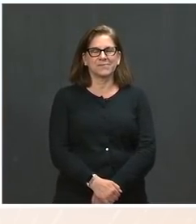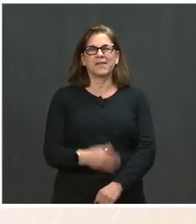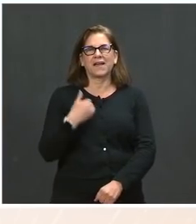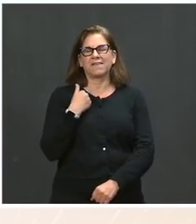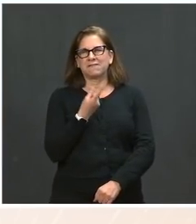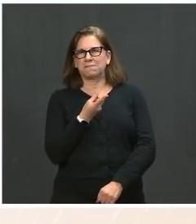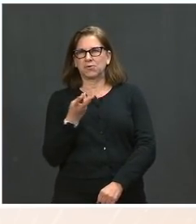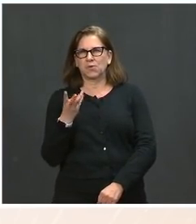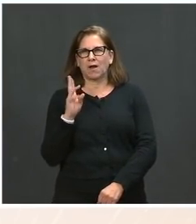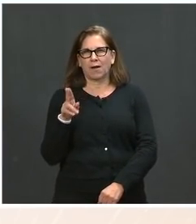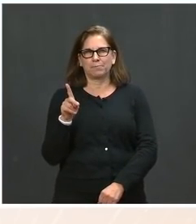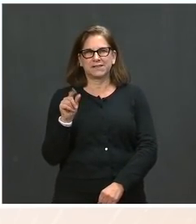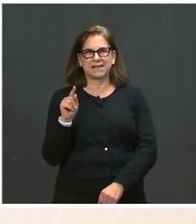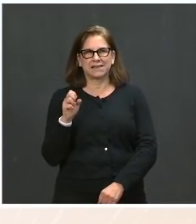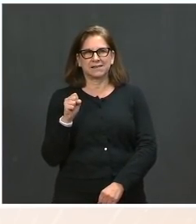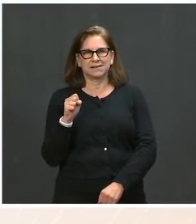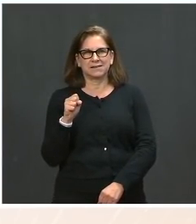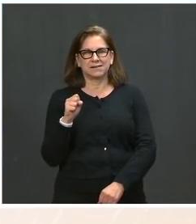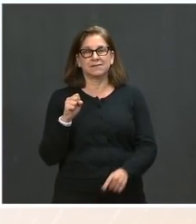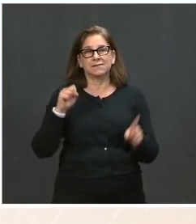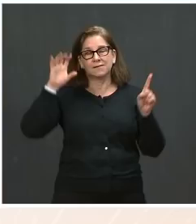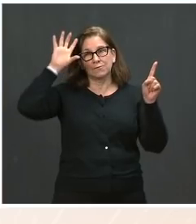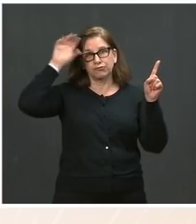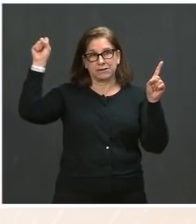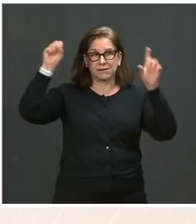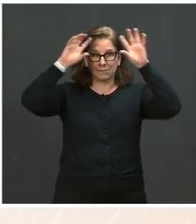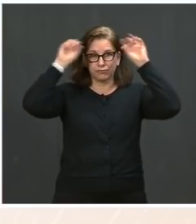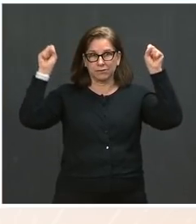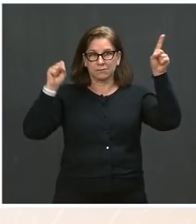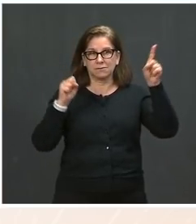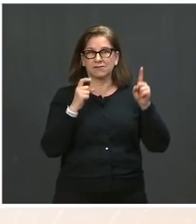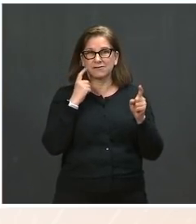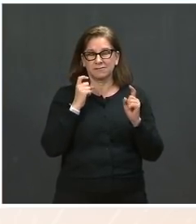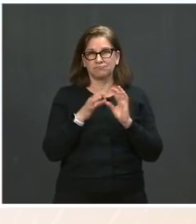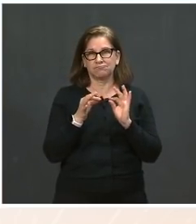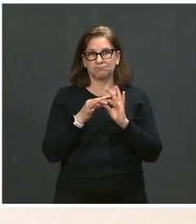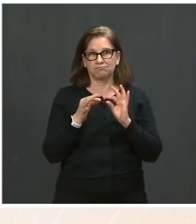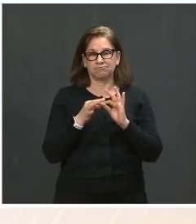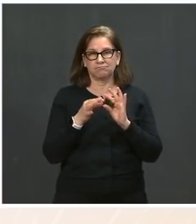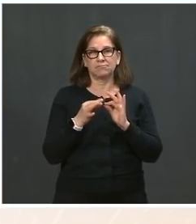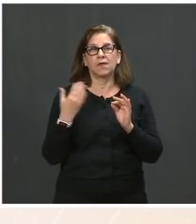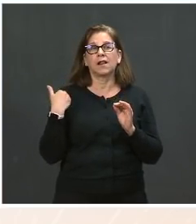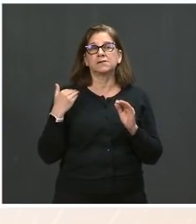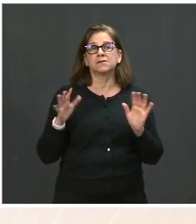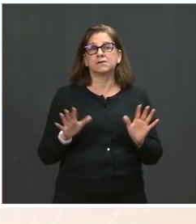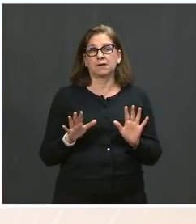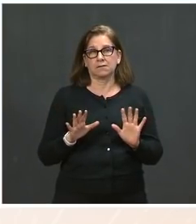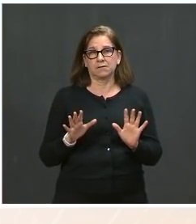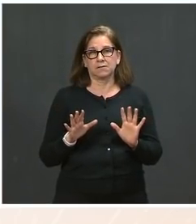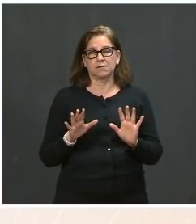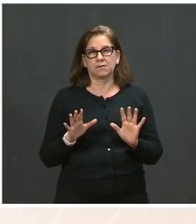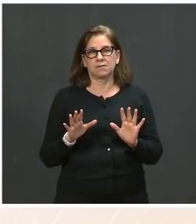As President Biden noted in a proclamation issued on Sunday, we are marking Holocaust Remembrance Day this week.